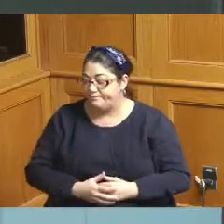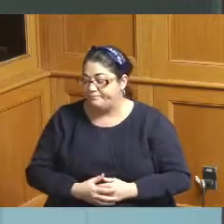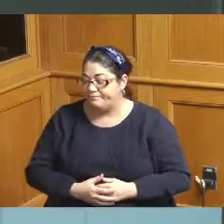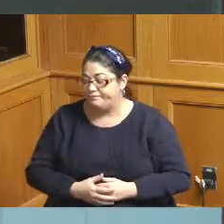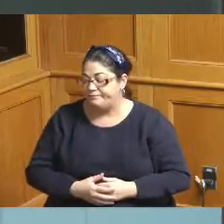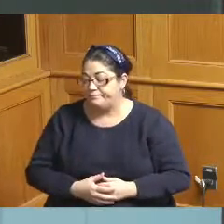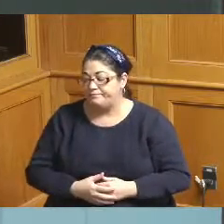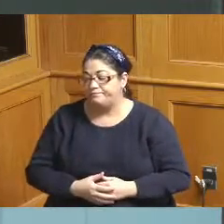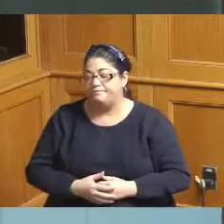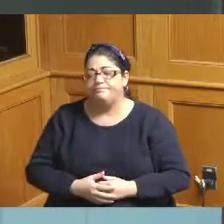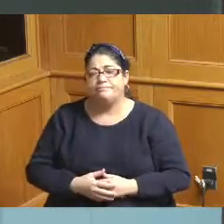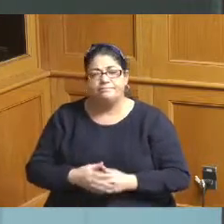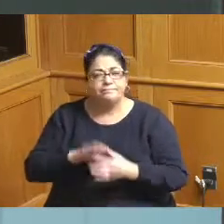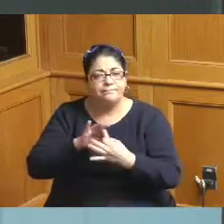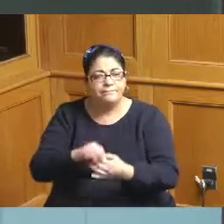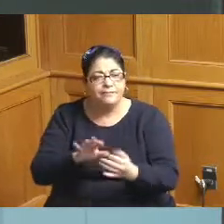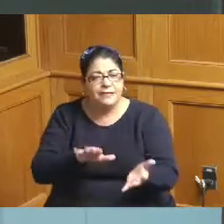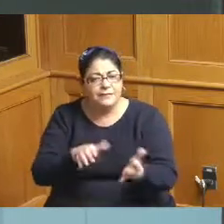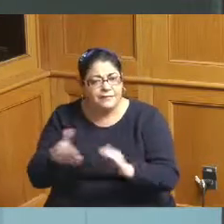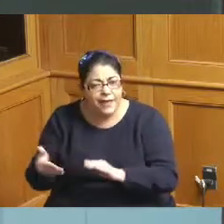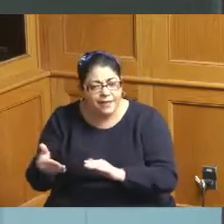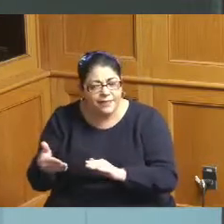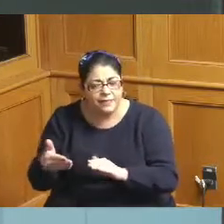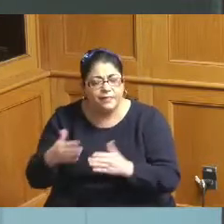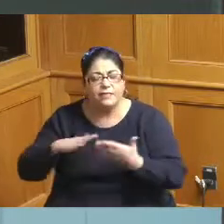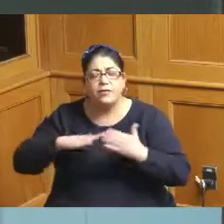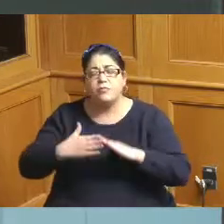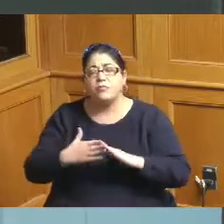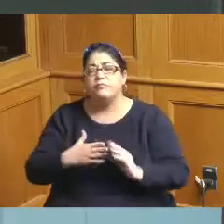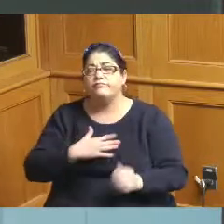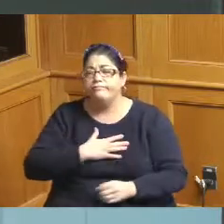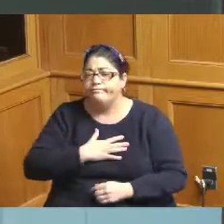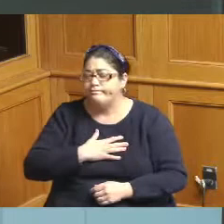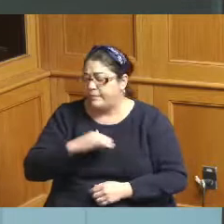deaths in our community we have seen that start to trickle off as well as the number of individuals